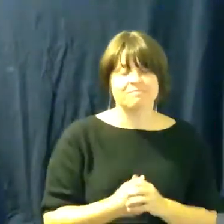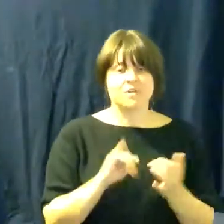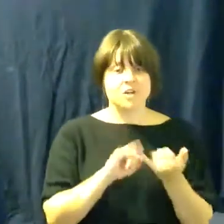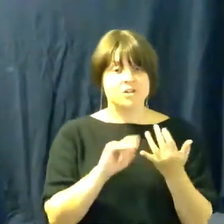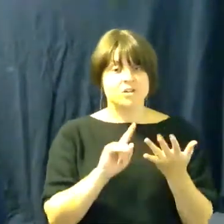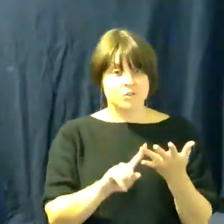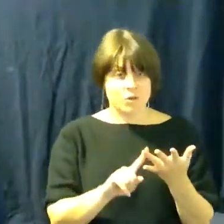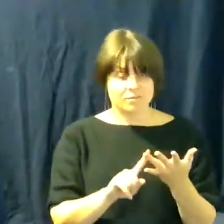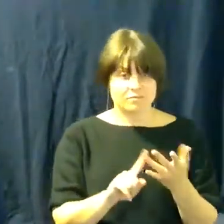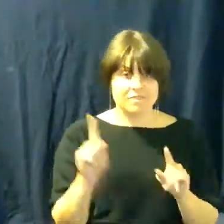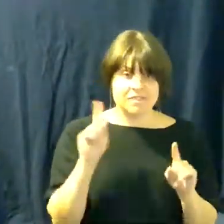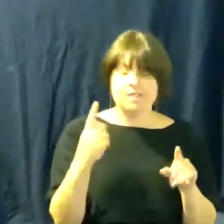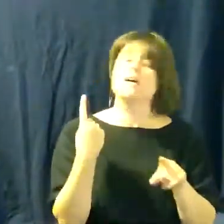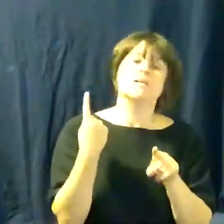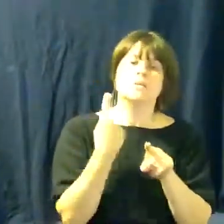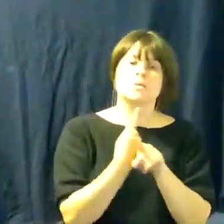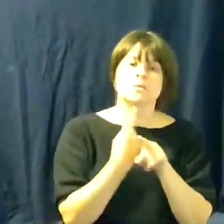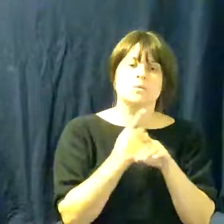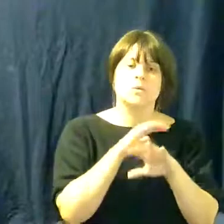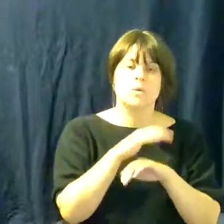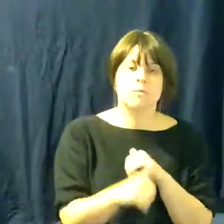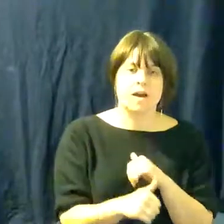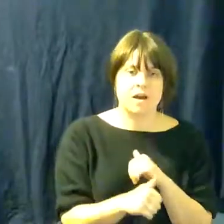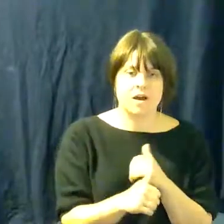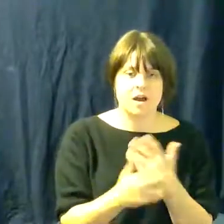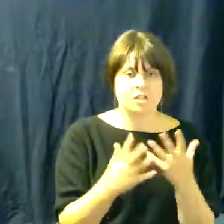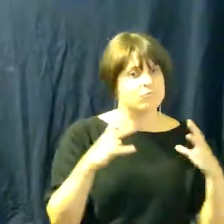for your traditional owner wrs where you are, so we